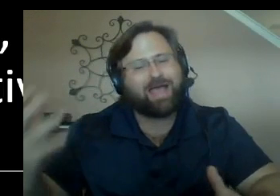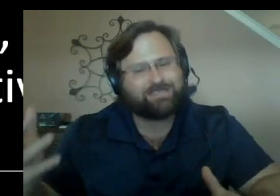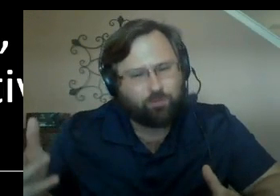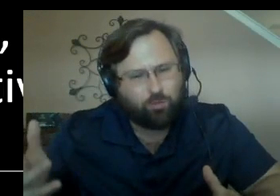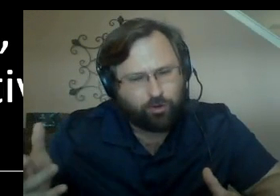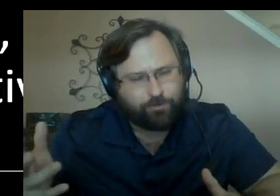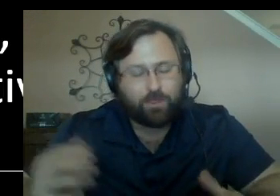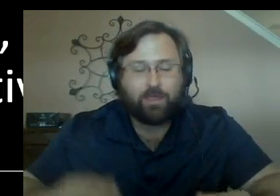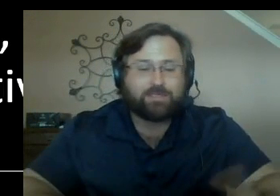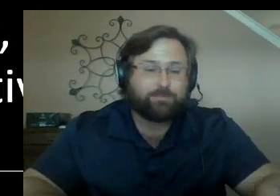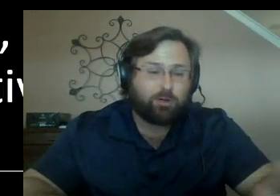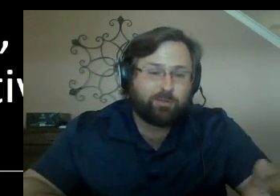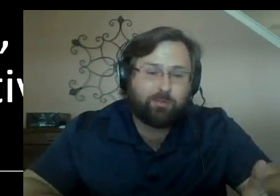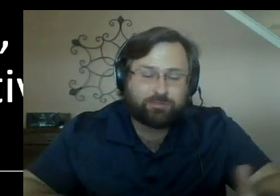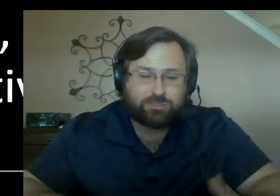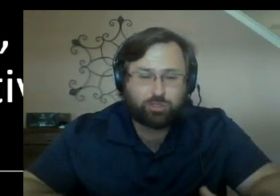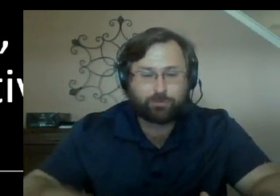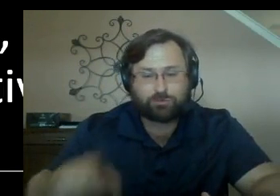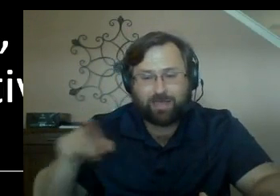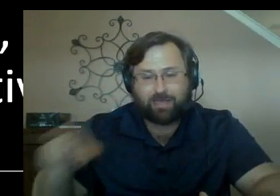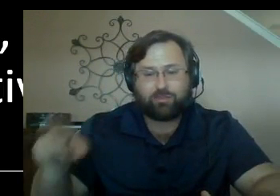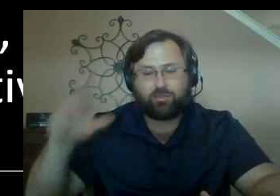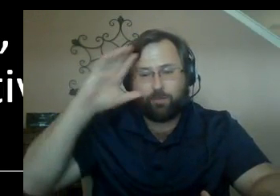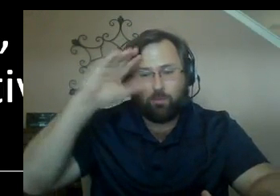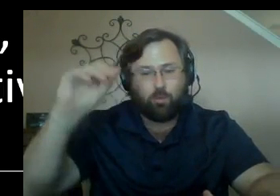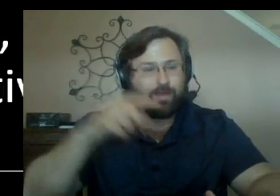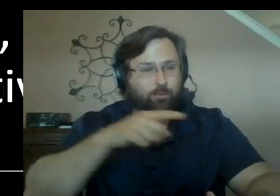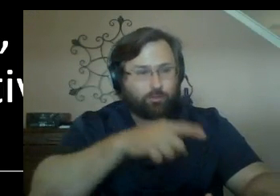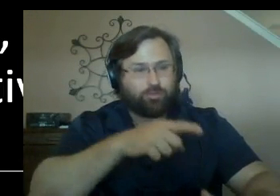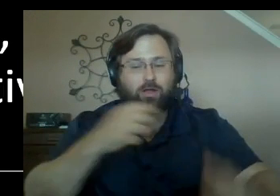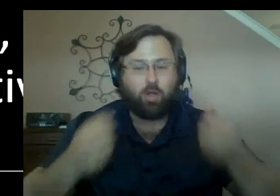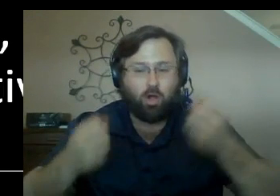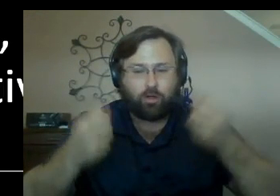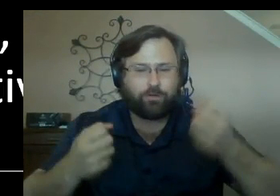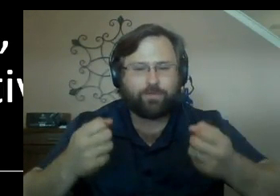as if it were similarly when we use determiners like the boy or the car